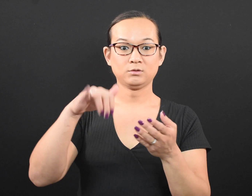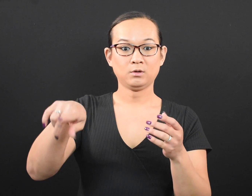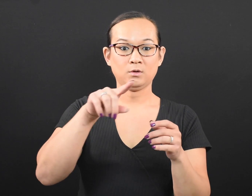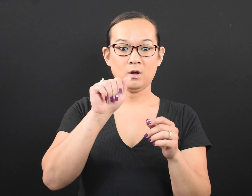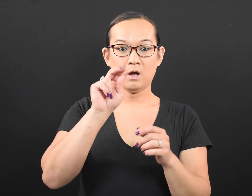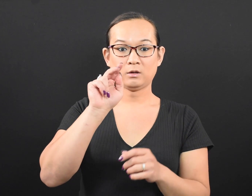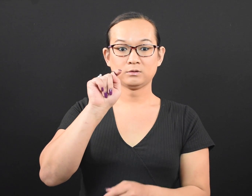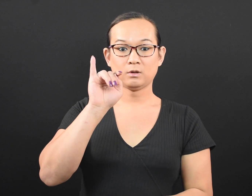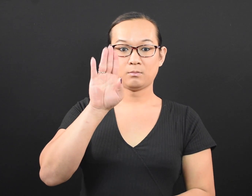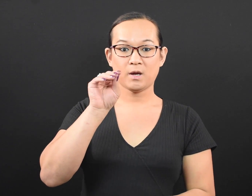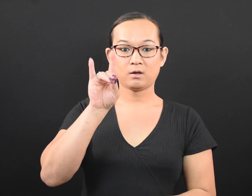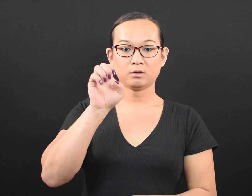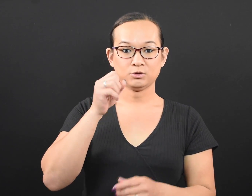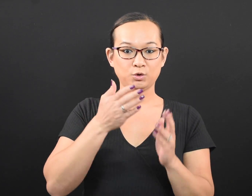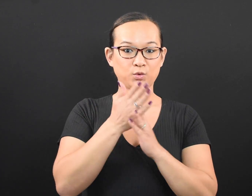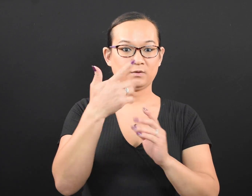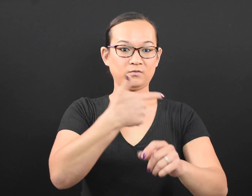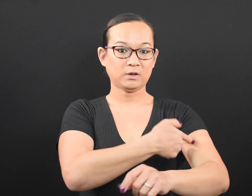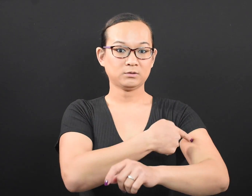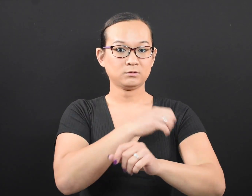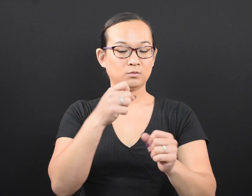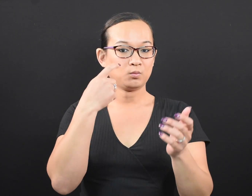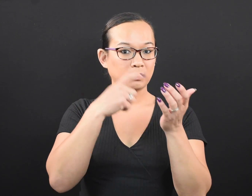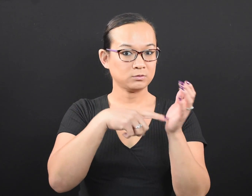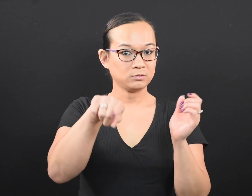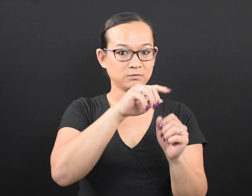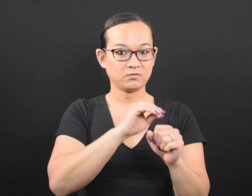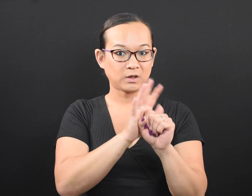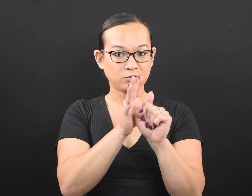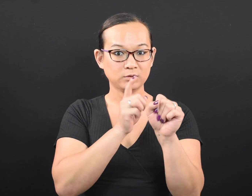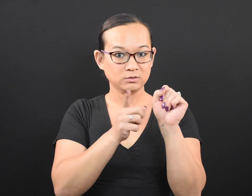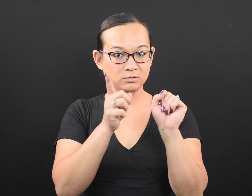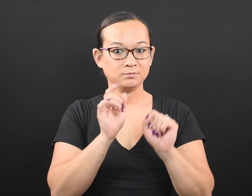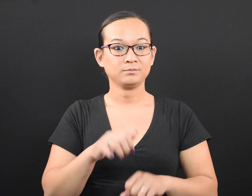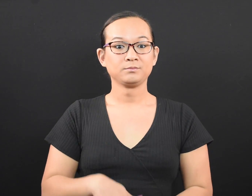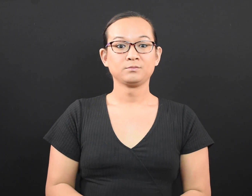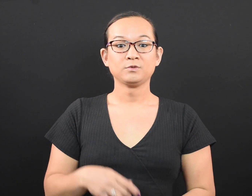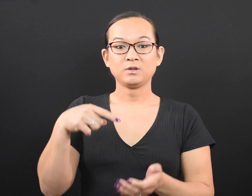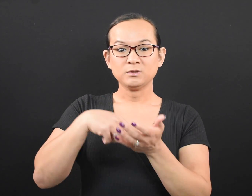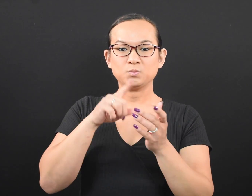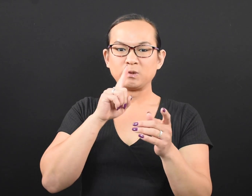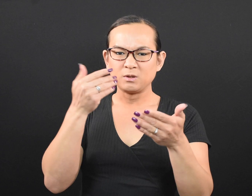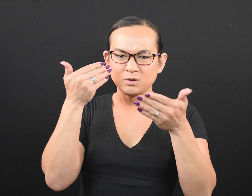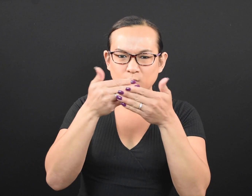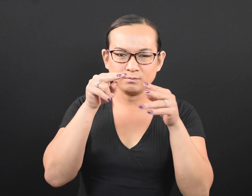generated through vaccination with currently authorized vaccines recognize these variants.